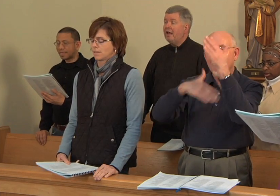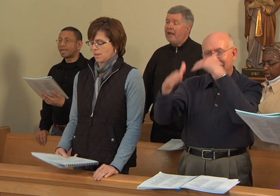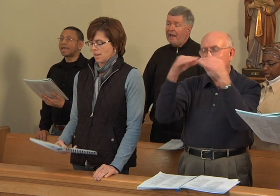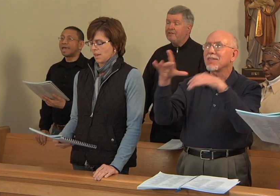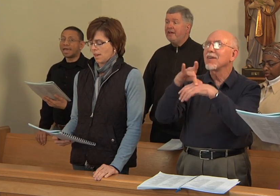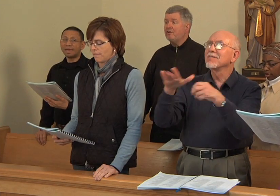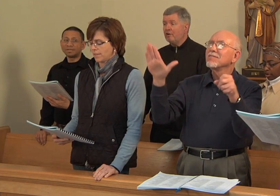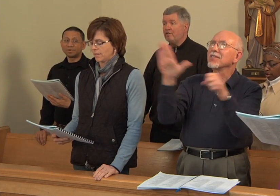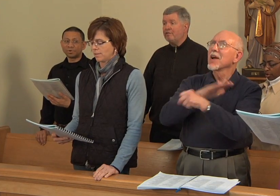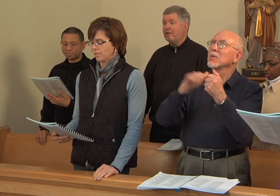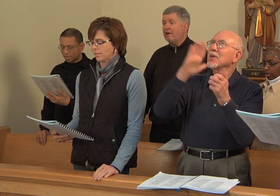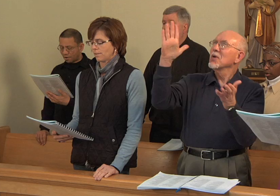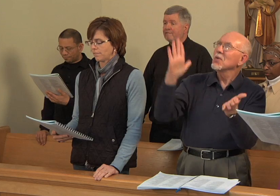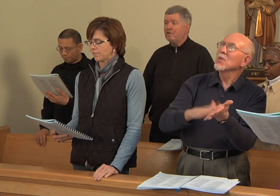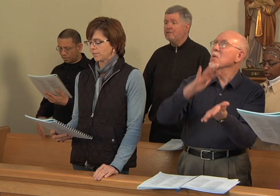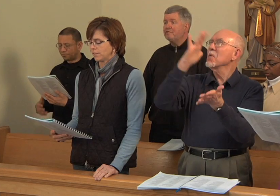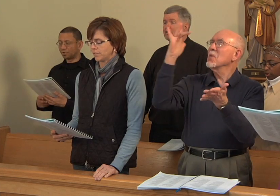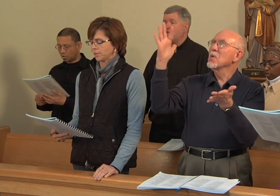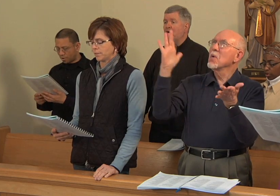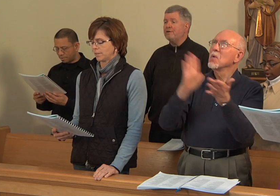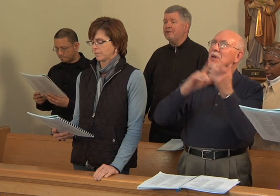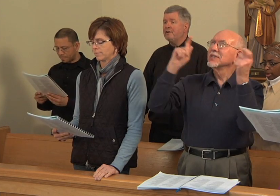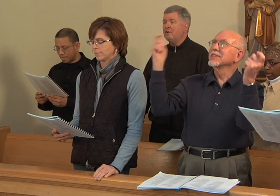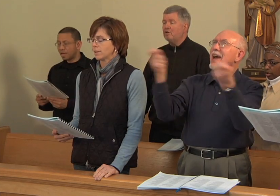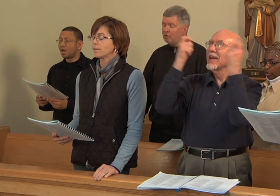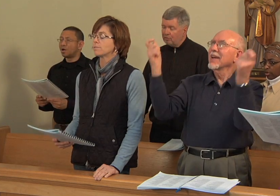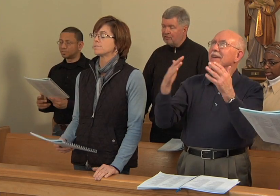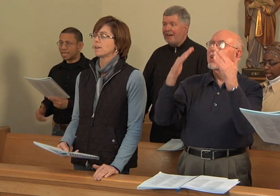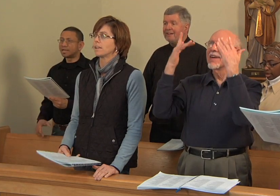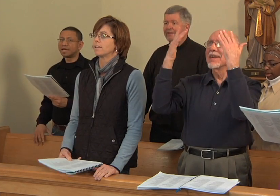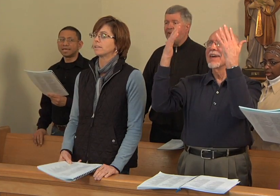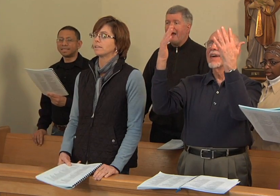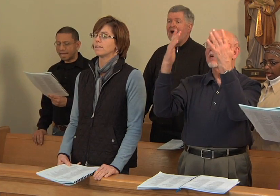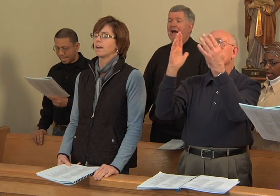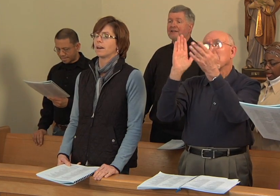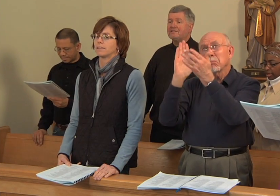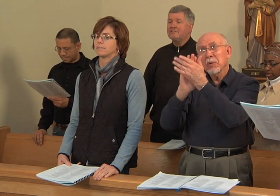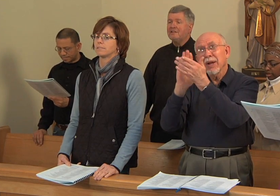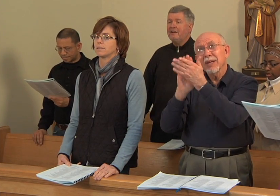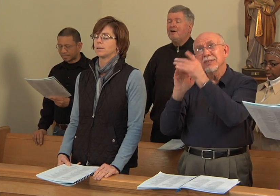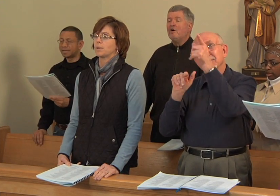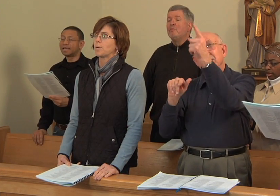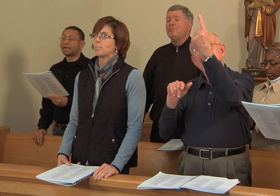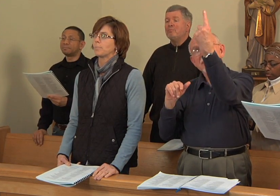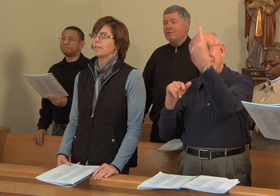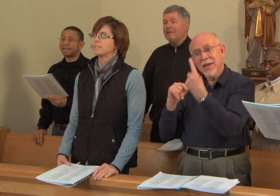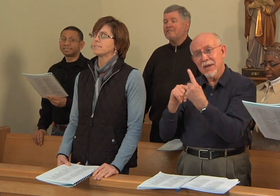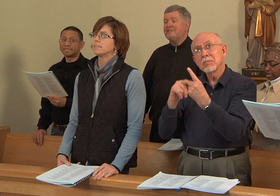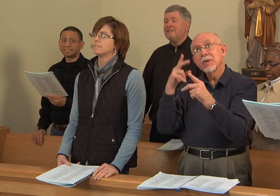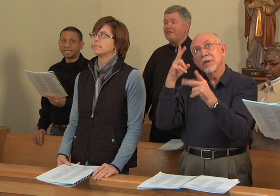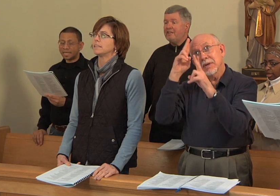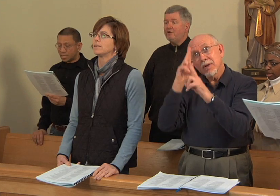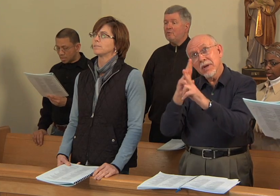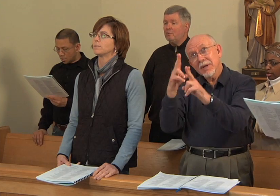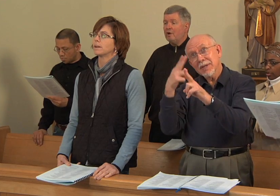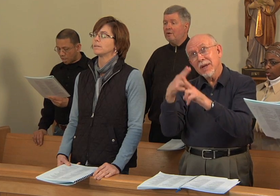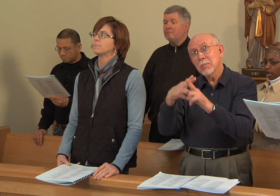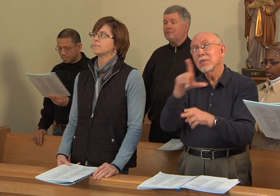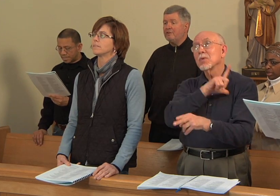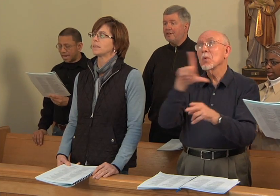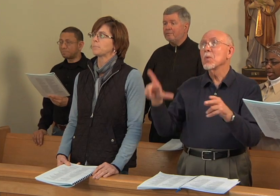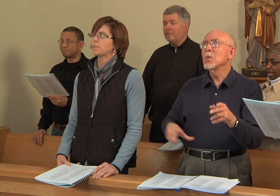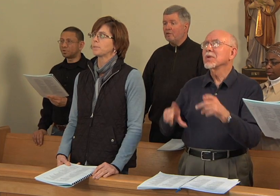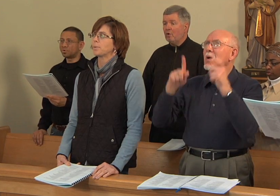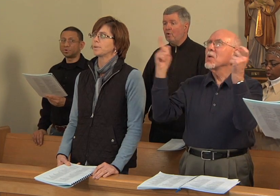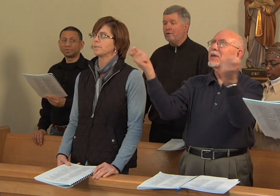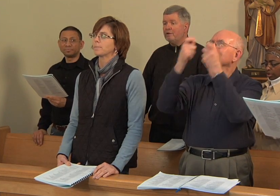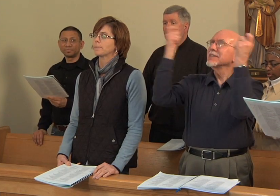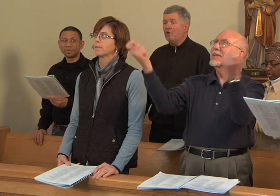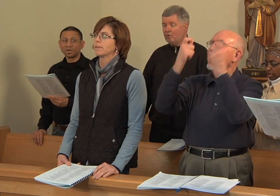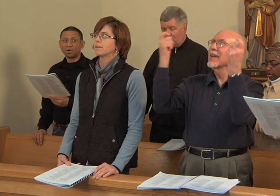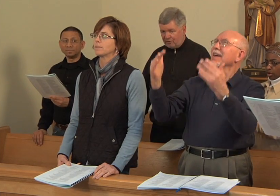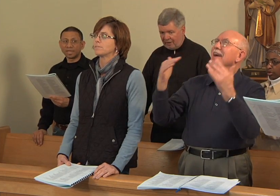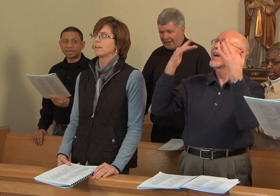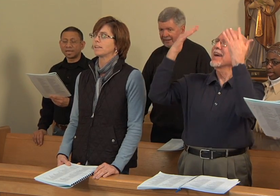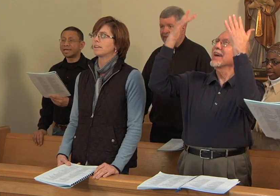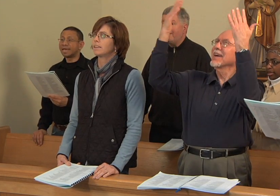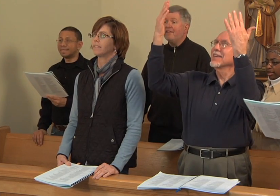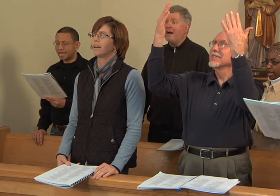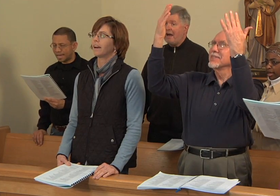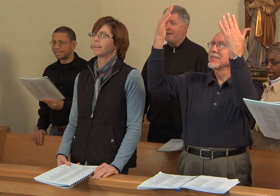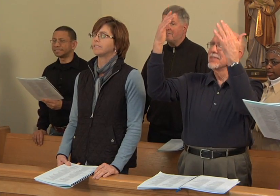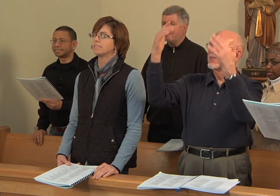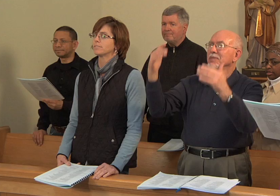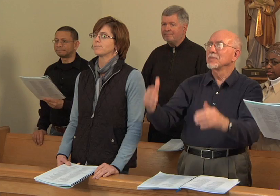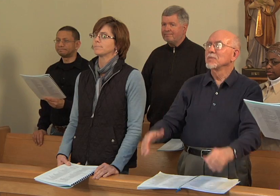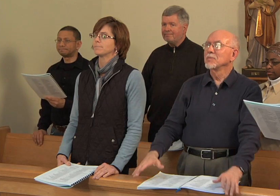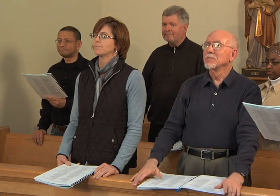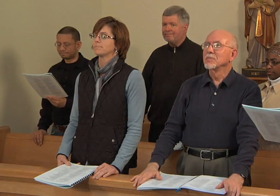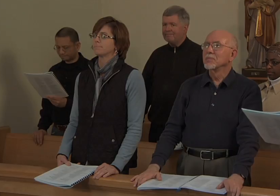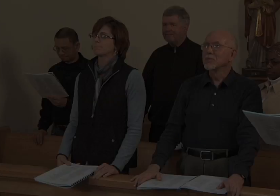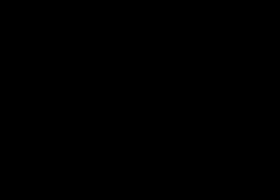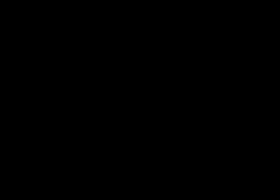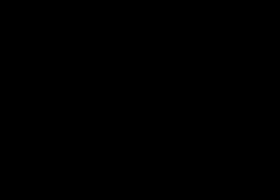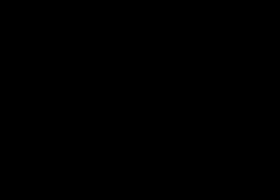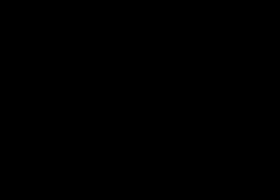Hosanna in the highest. Blessed is he who comes in the name of the Lord. Hosanna in